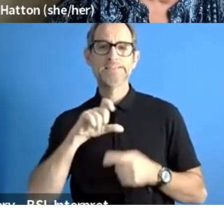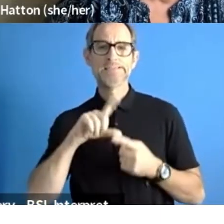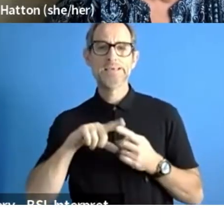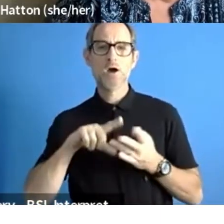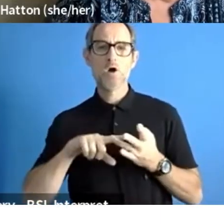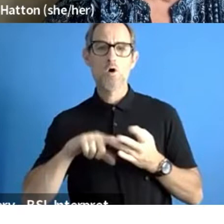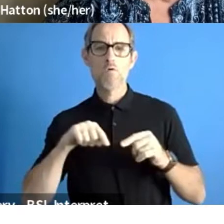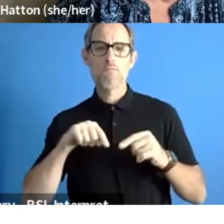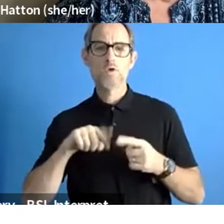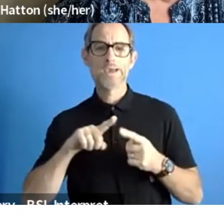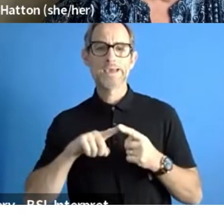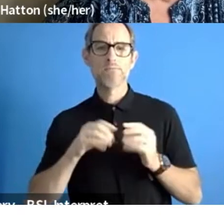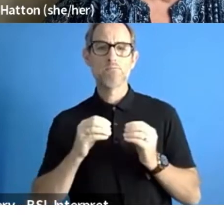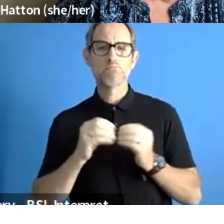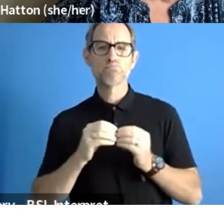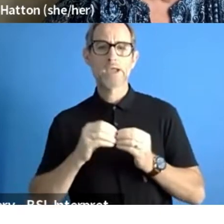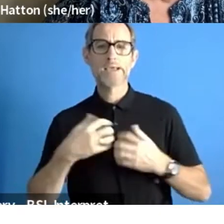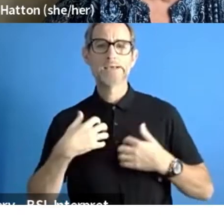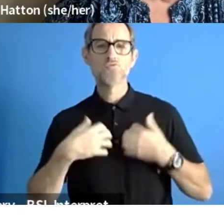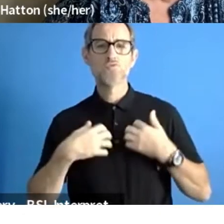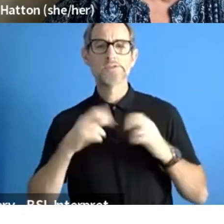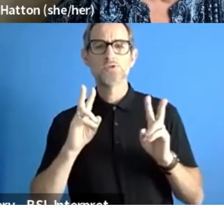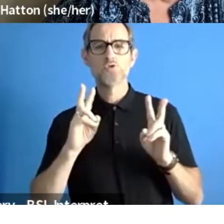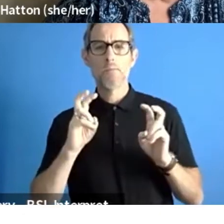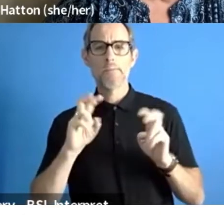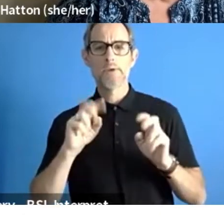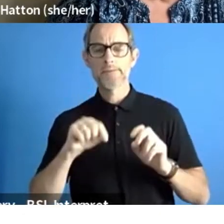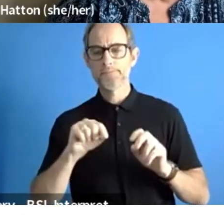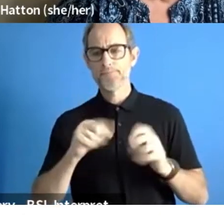We're talking about the accessibility